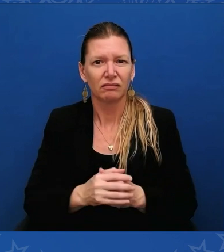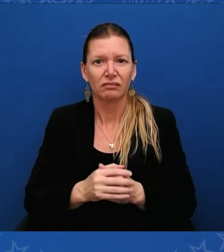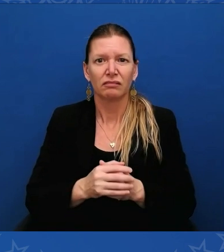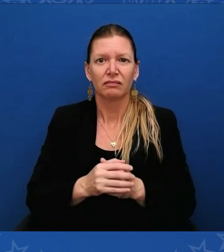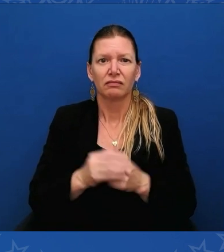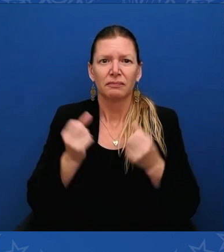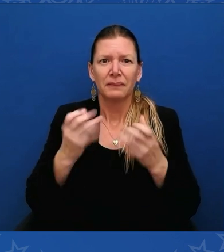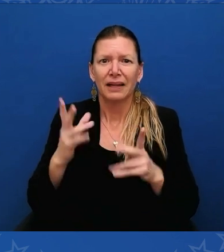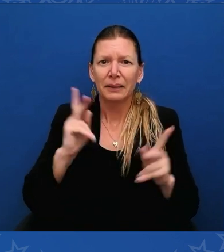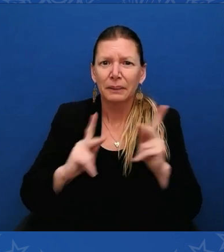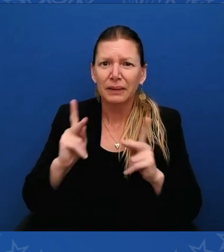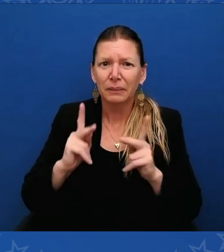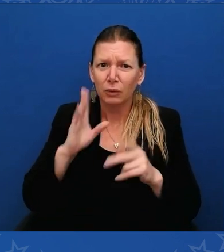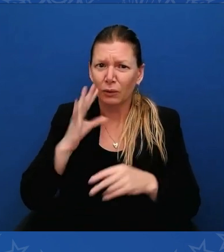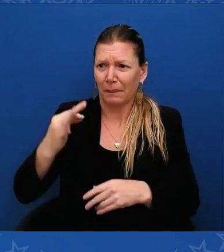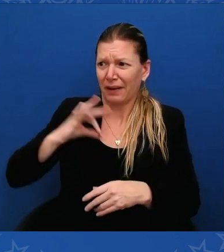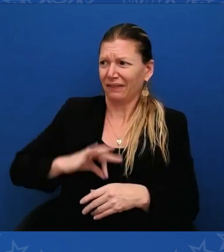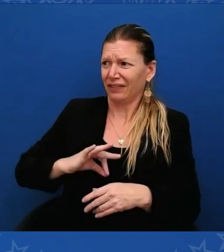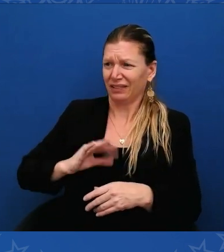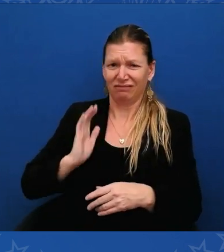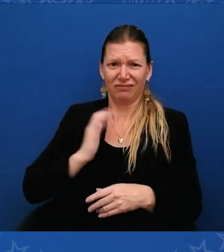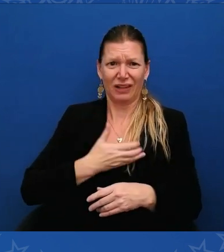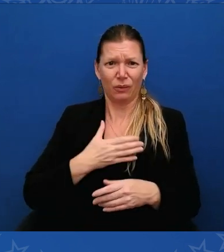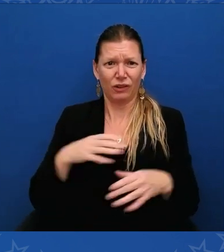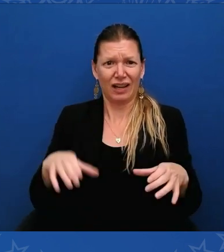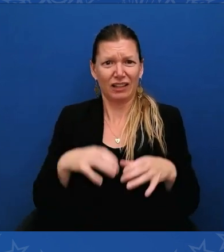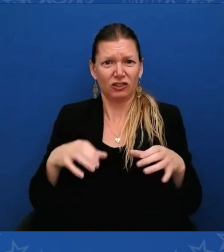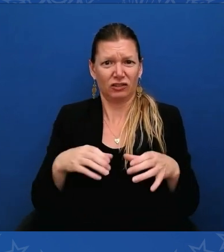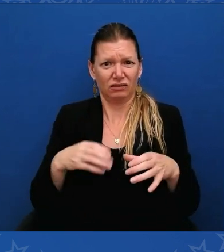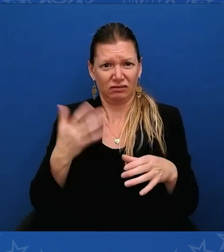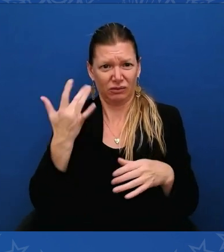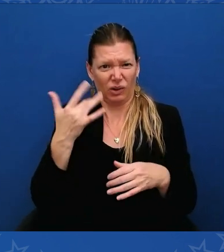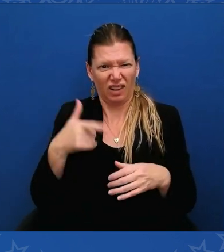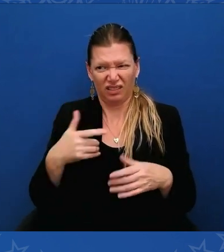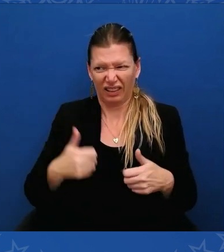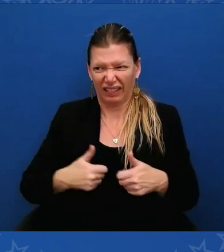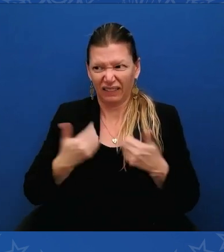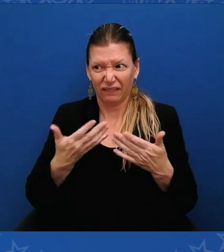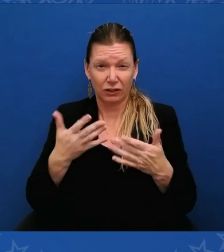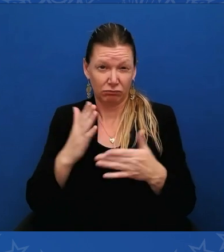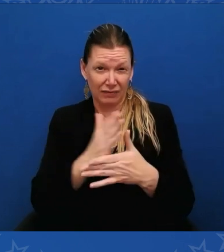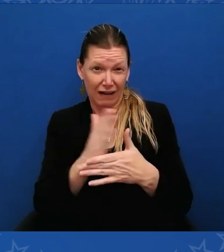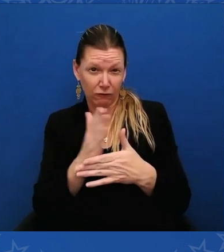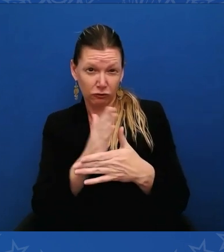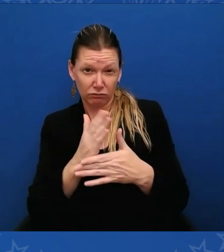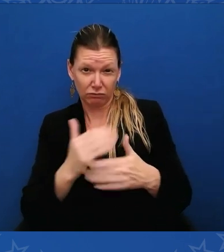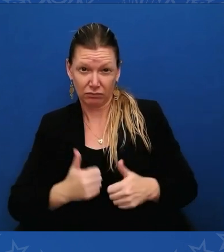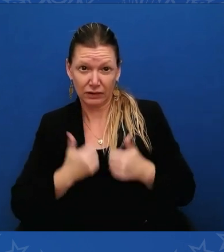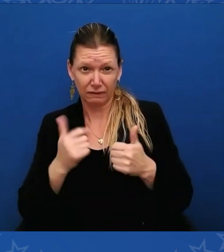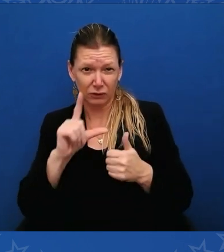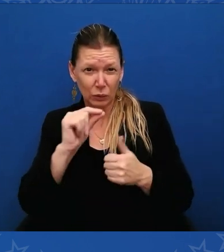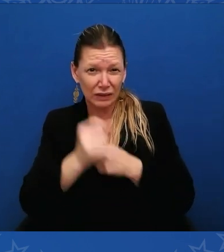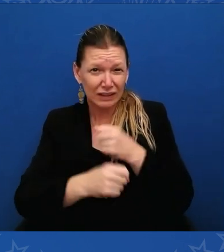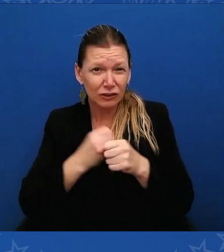Their children were born here. America is their home. Friends, this is a big deal. It's the most important --